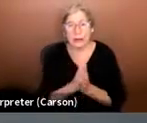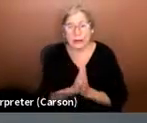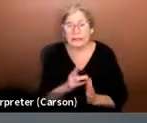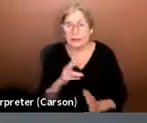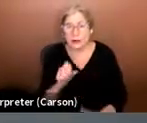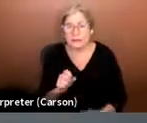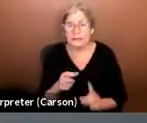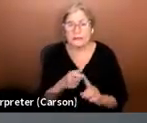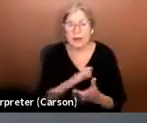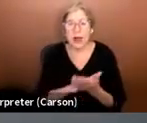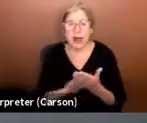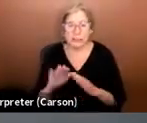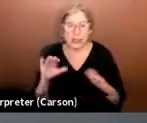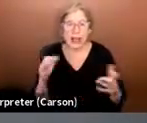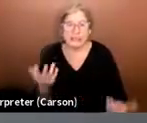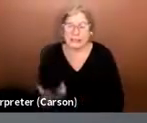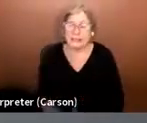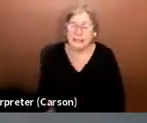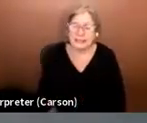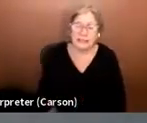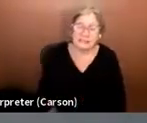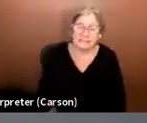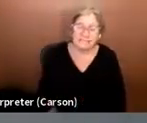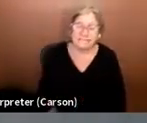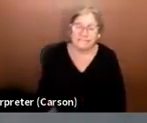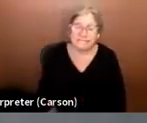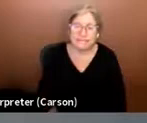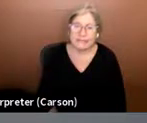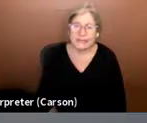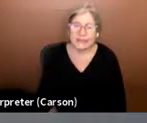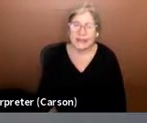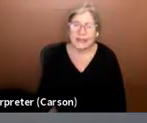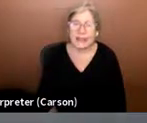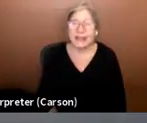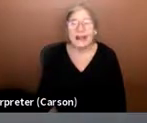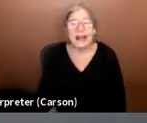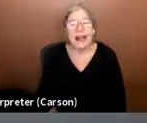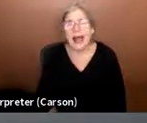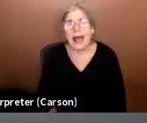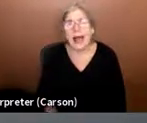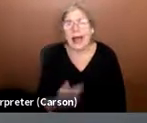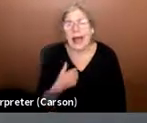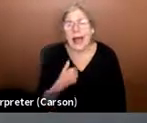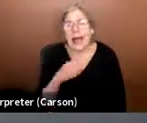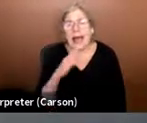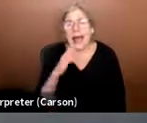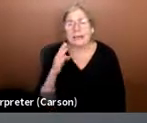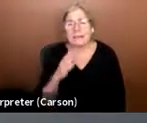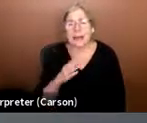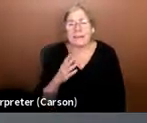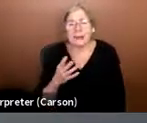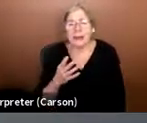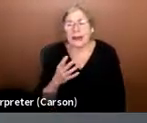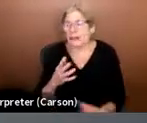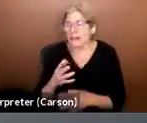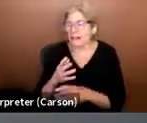ly from college classes. I never have gotten a direct